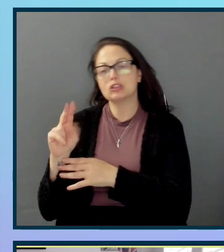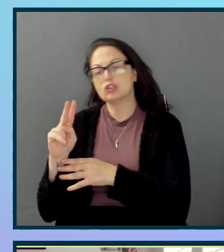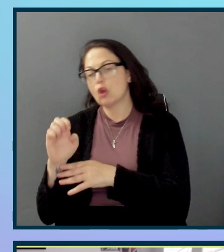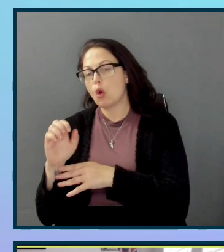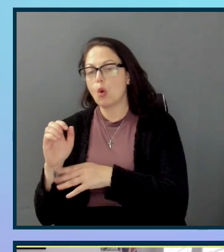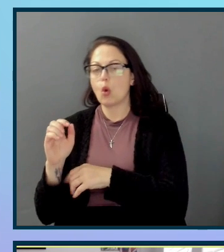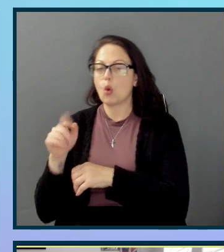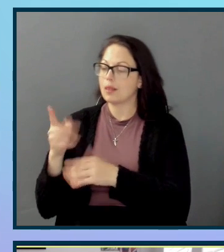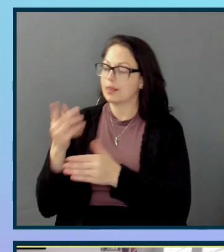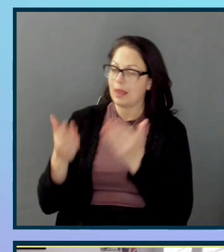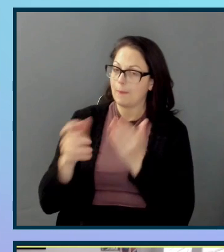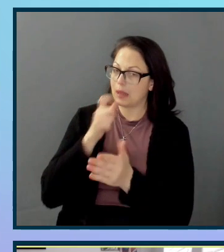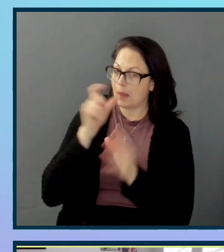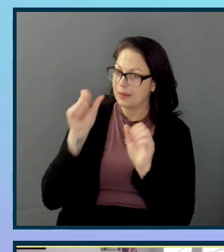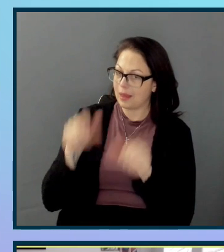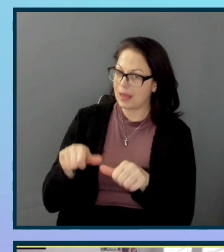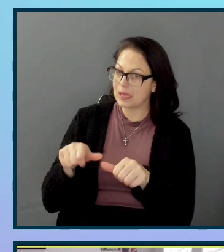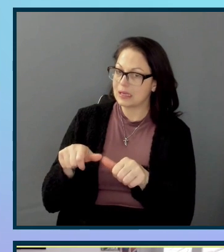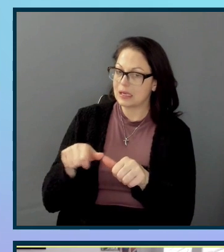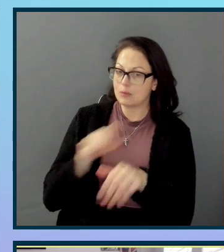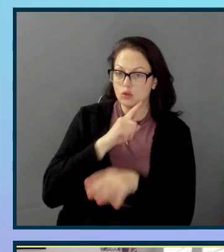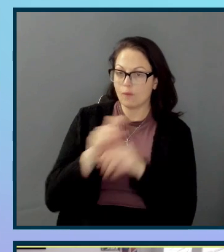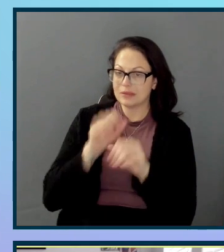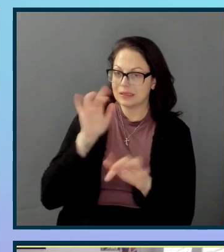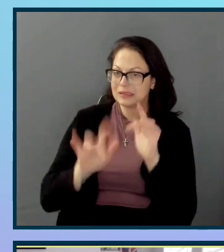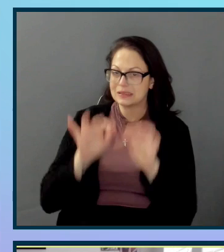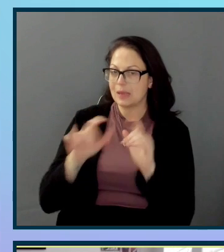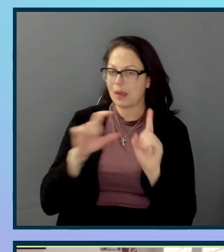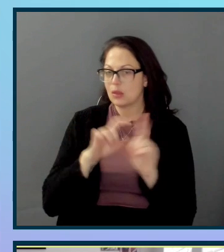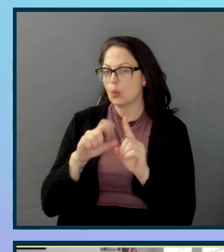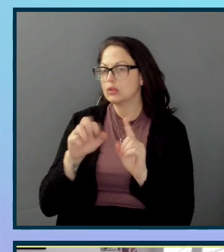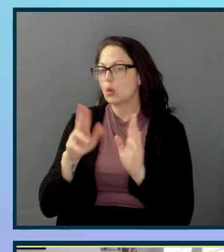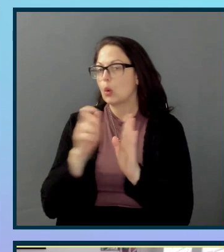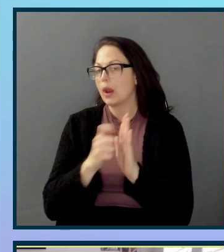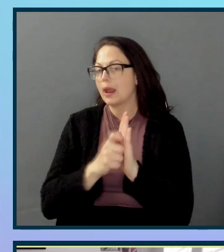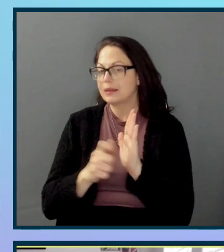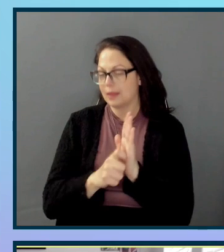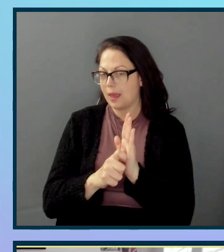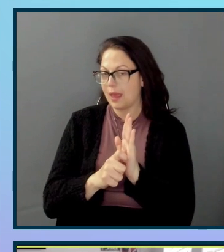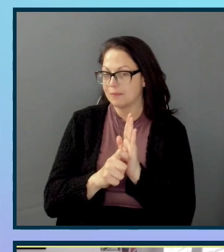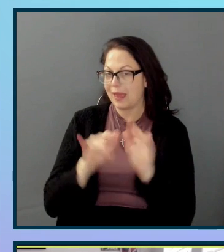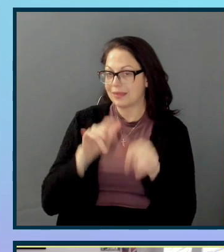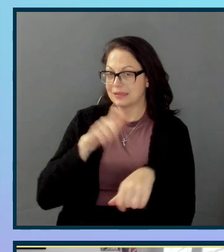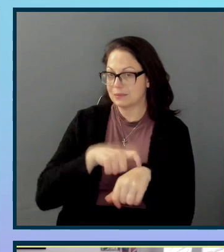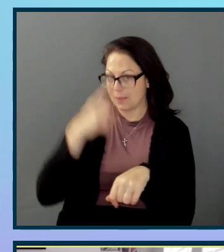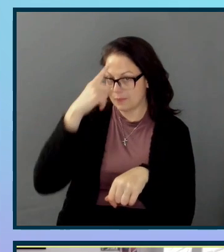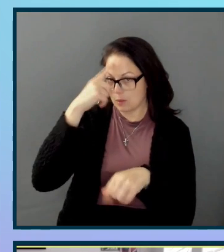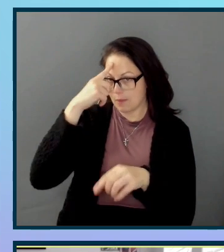they may actually not be able to physically type out those words or handwrite them at the speed at which their mind is able to come up